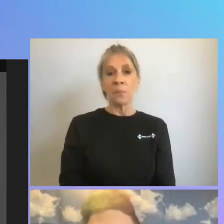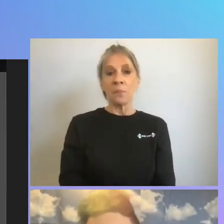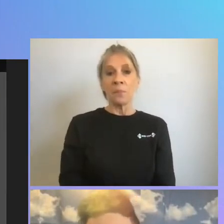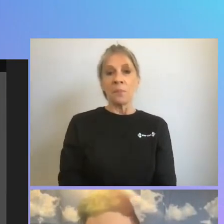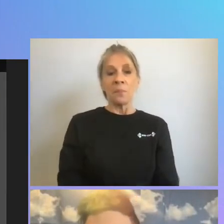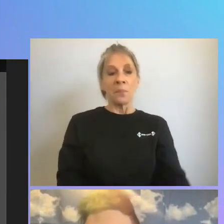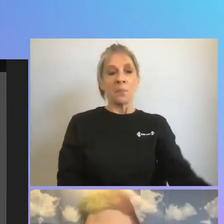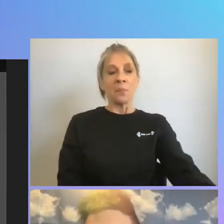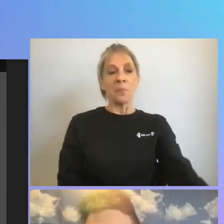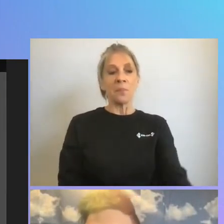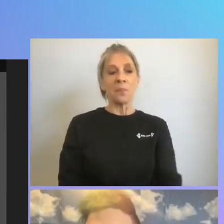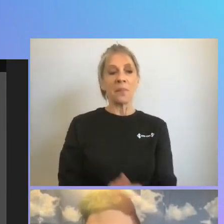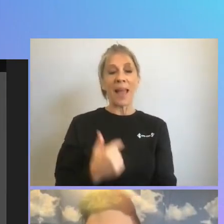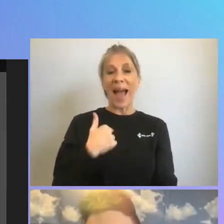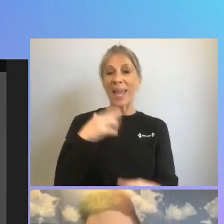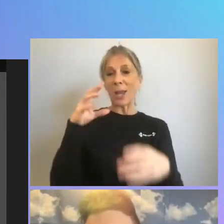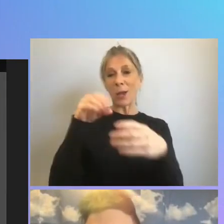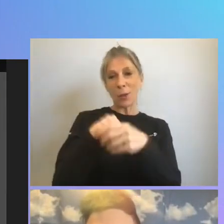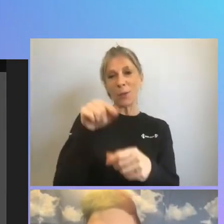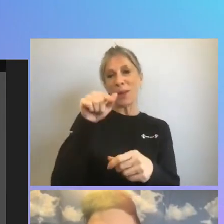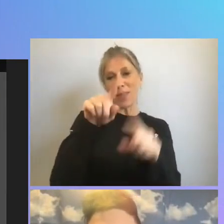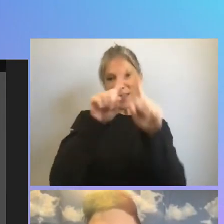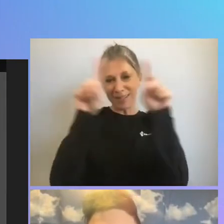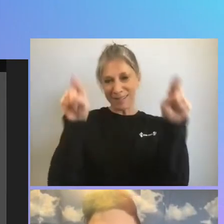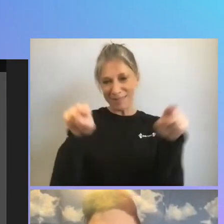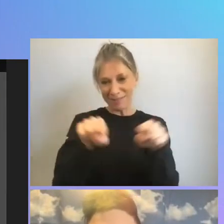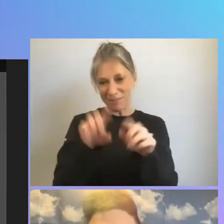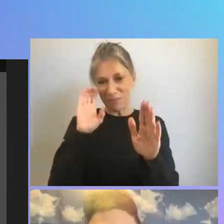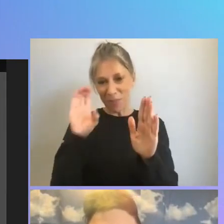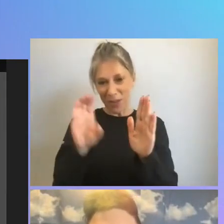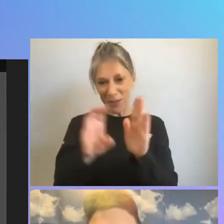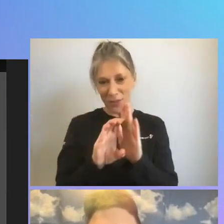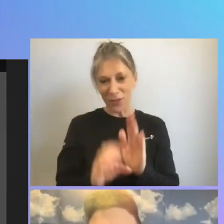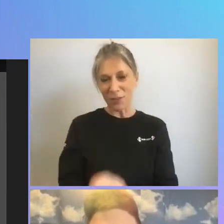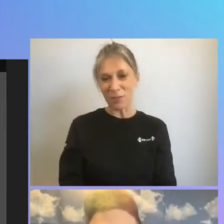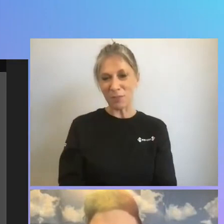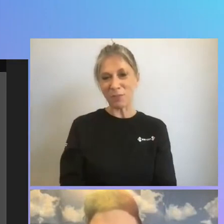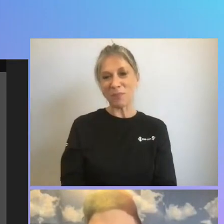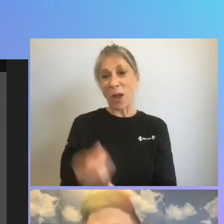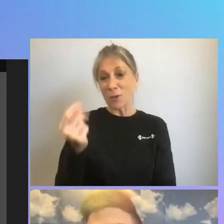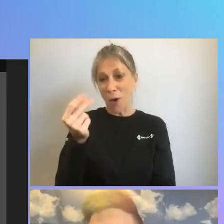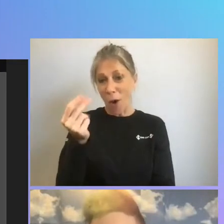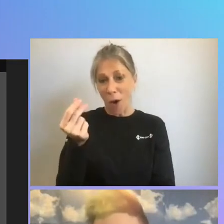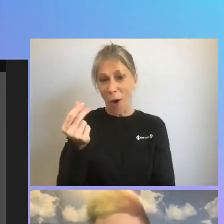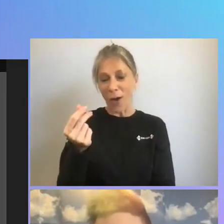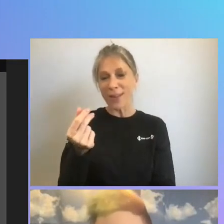included this comic, uh, which